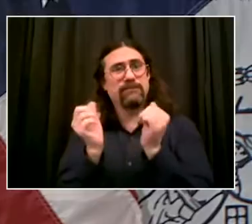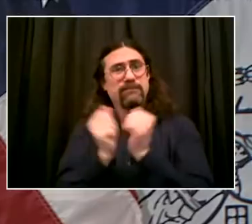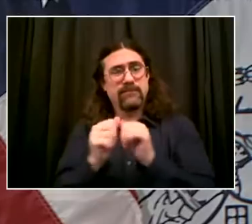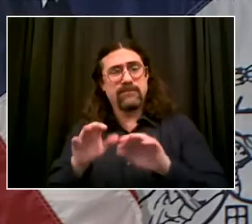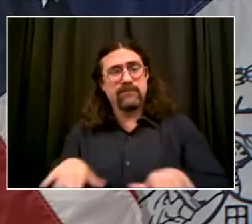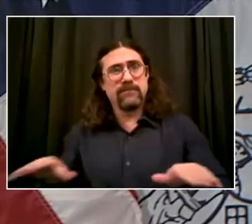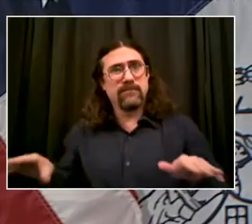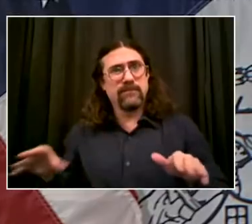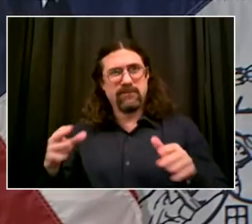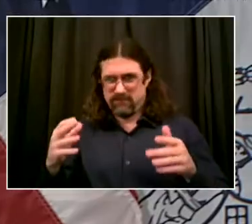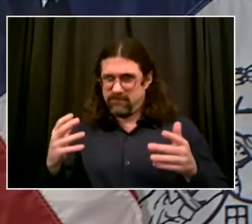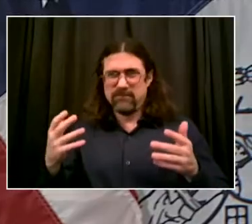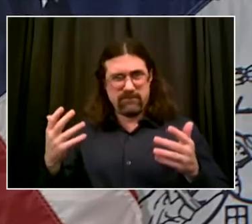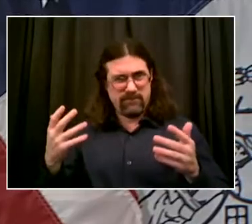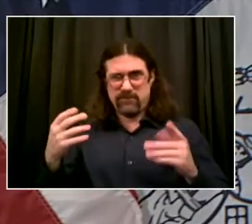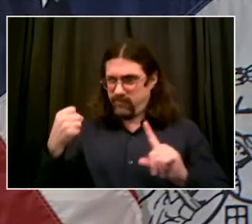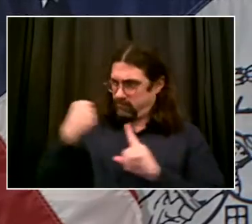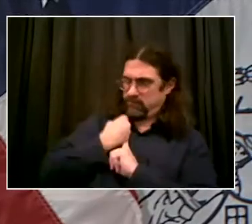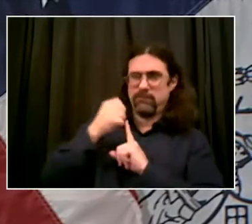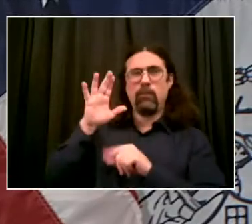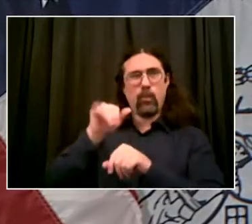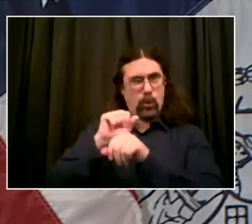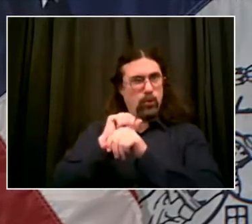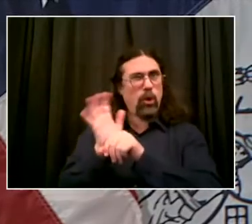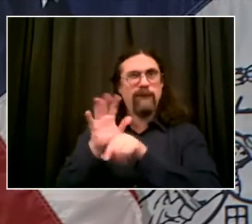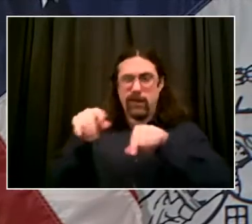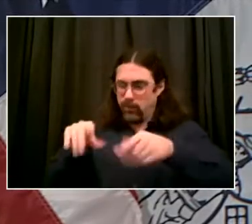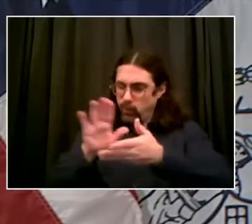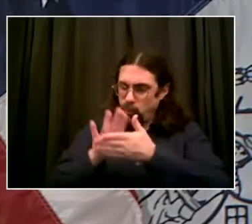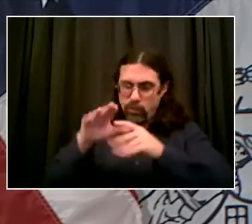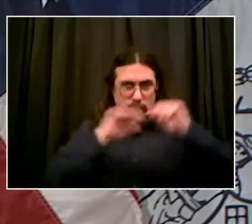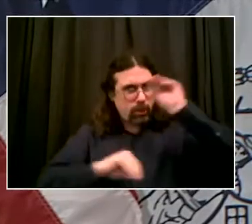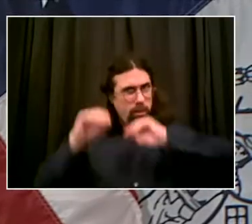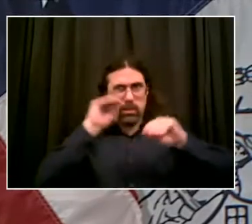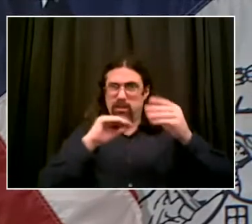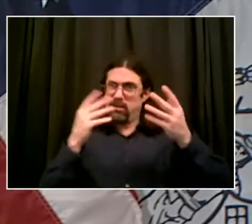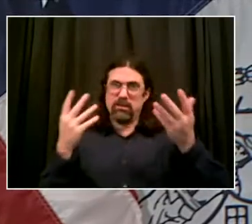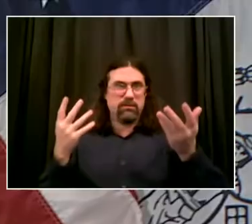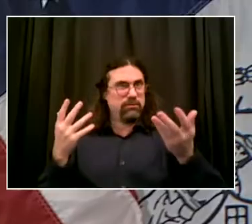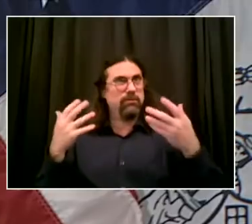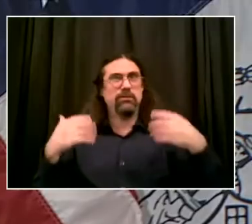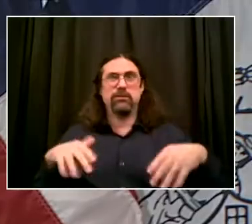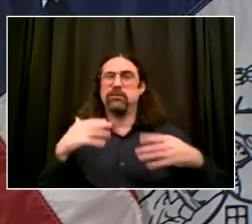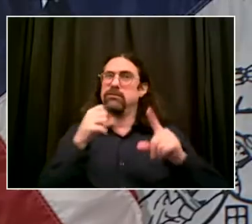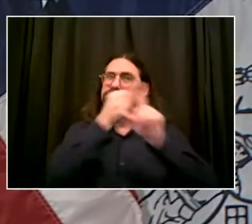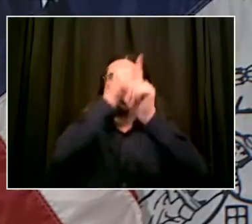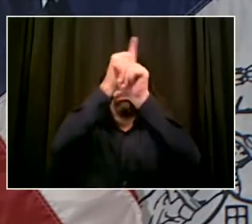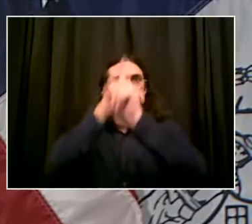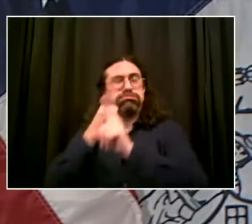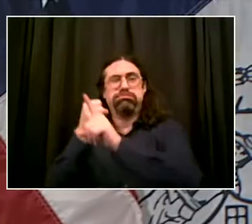THE E TRAUMUMA THTHA HAS BEEN INFLICTED ON THE UNCERTAINTY. I THINK IT IS PARTICULAR. WHAT WE DO KNOW